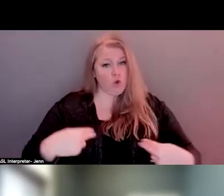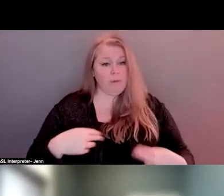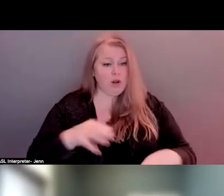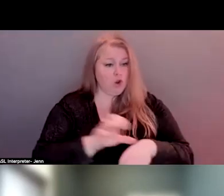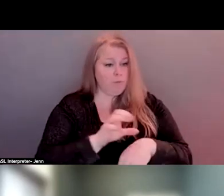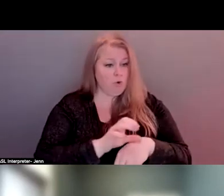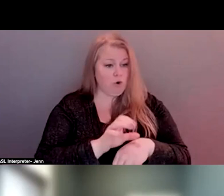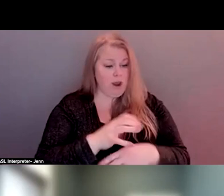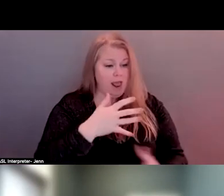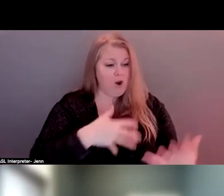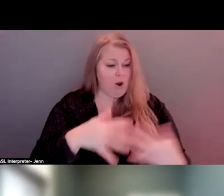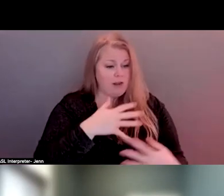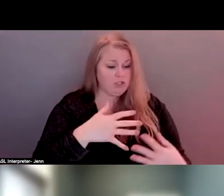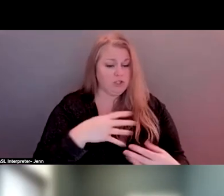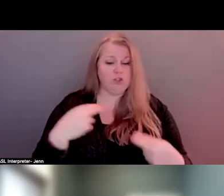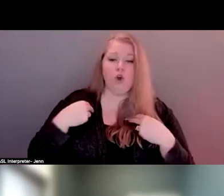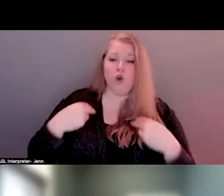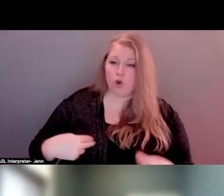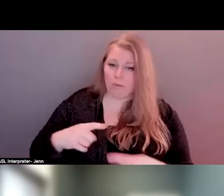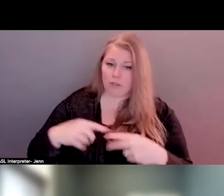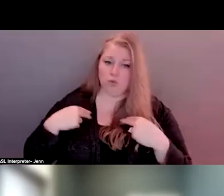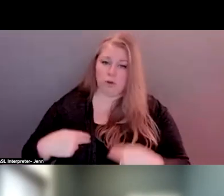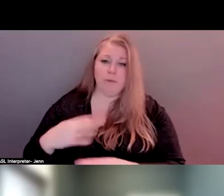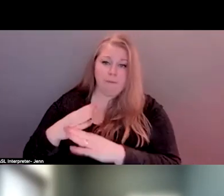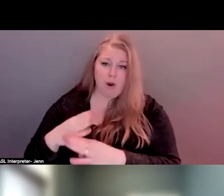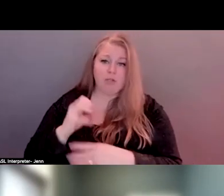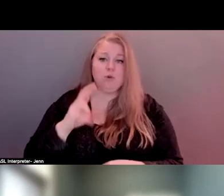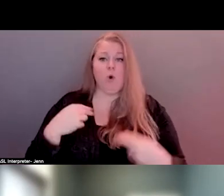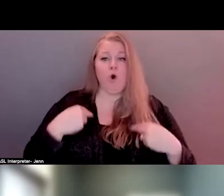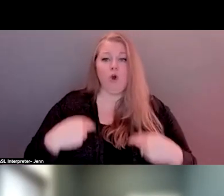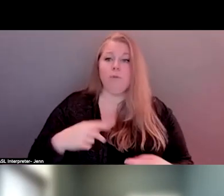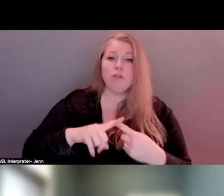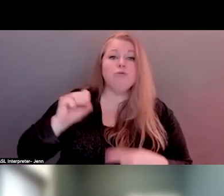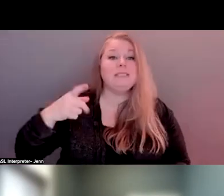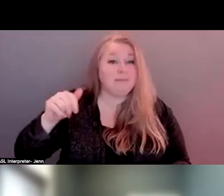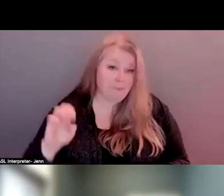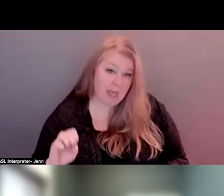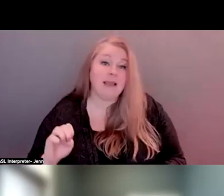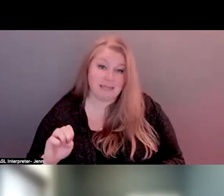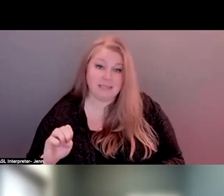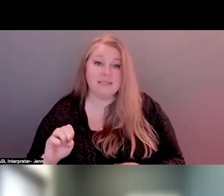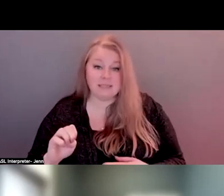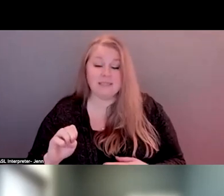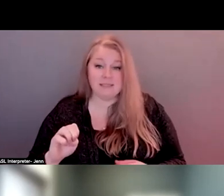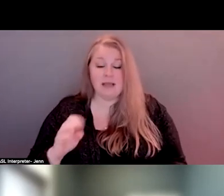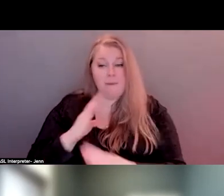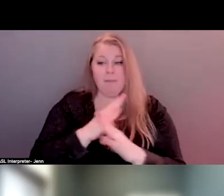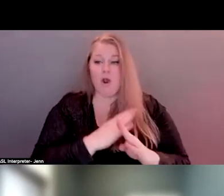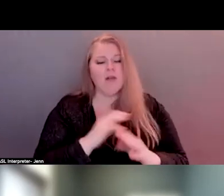today, human to human barriers or human to space even barriers today, how could immersive